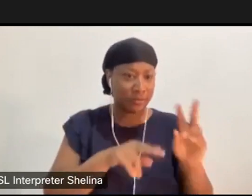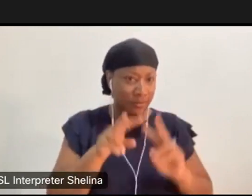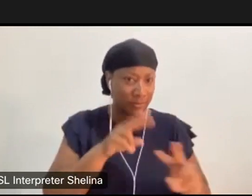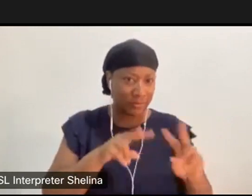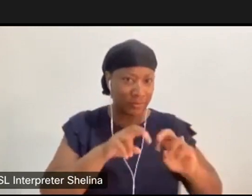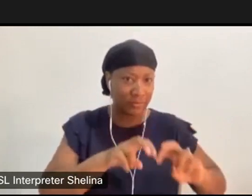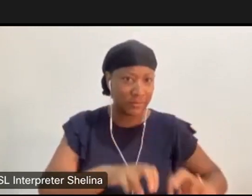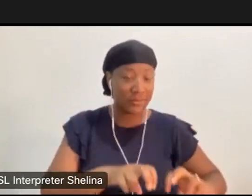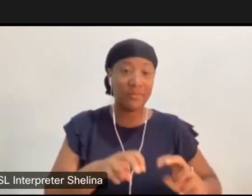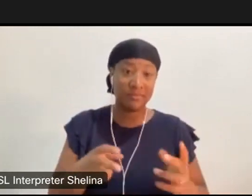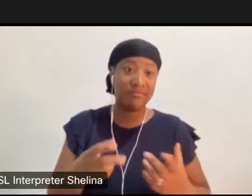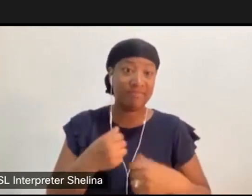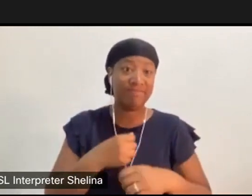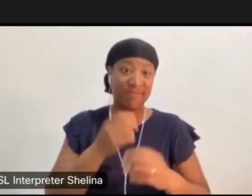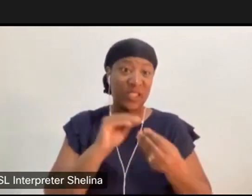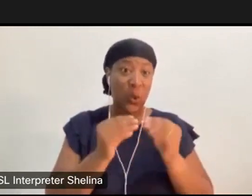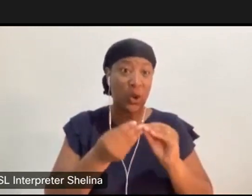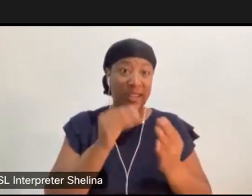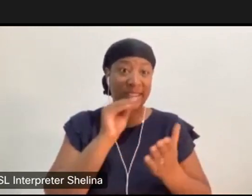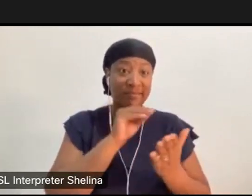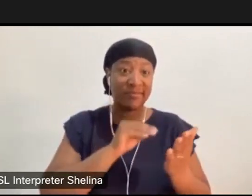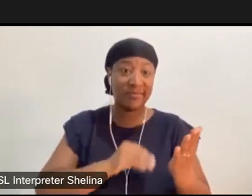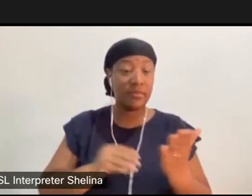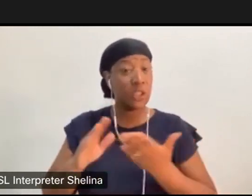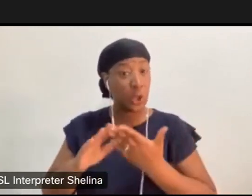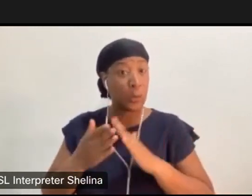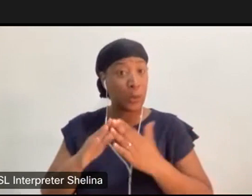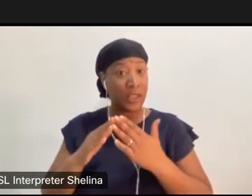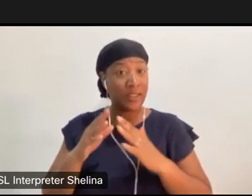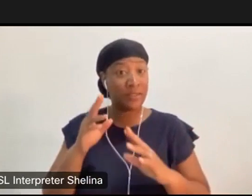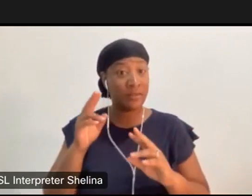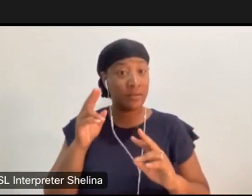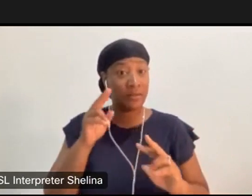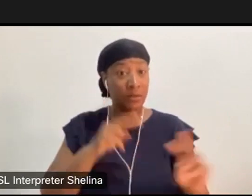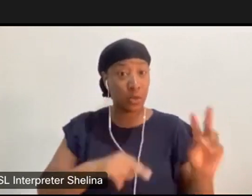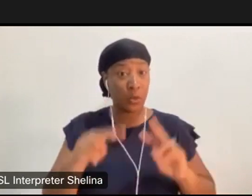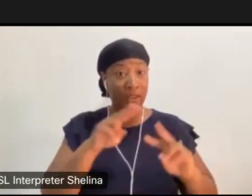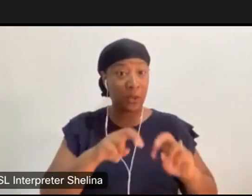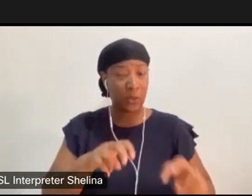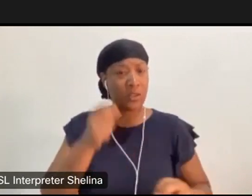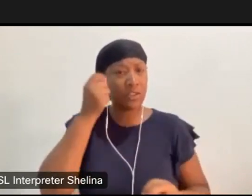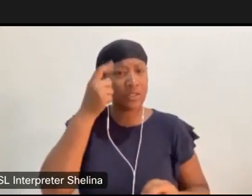so make sure that, you know, the community reviewer is able to understand how it's objective in your work plan is connected to